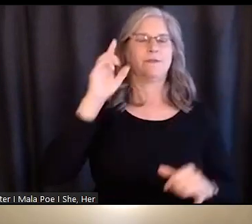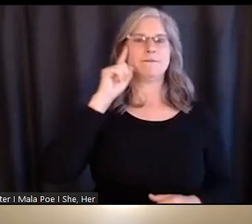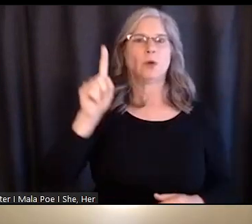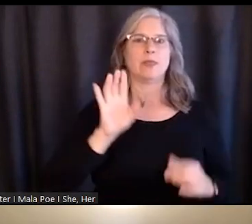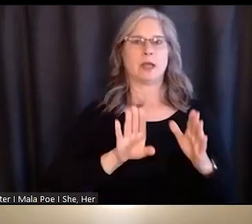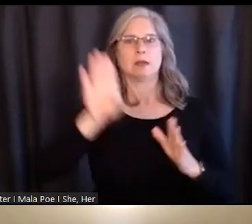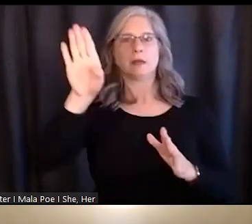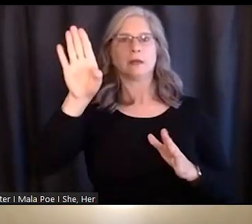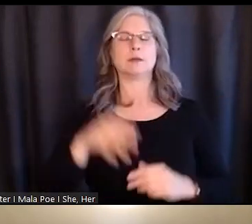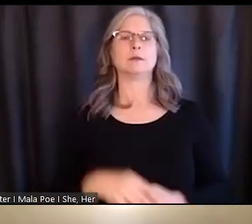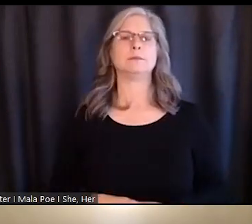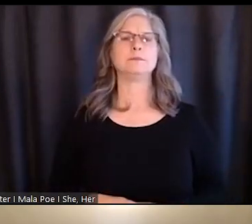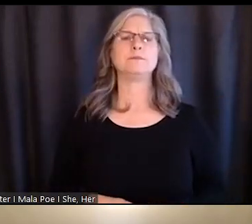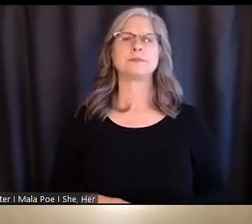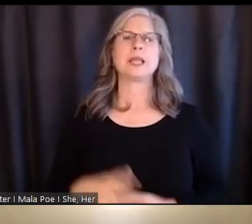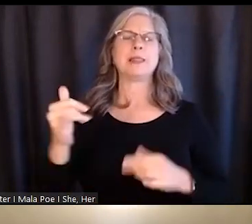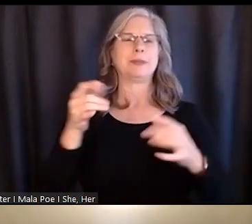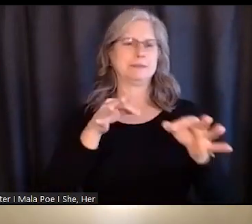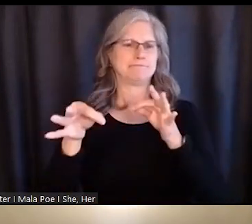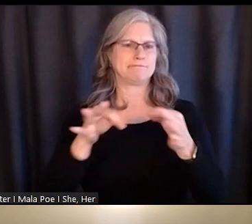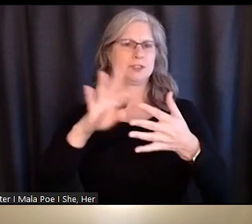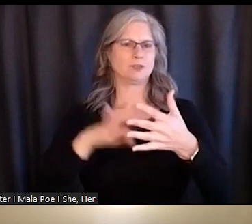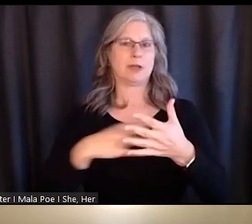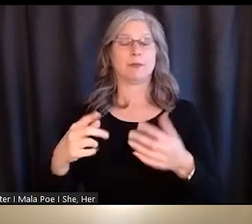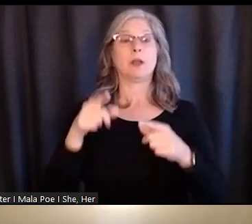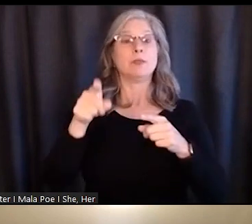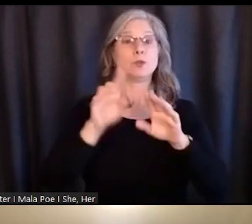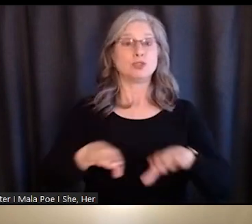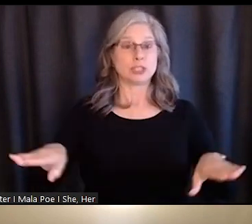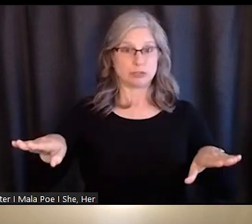Let me walk you through this graph. These children here in the direct familiar condition.